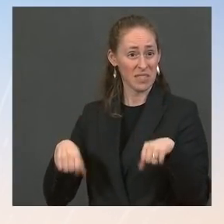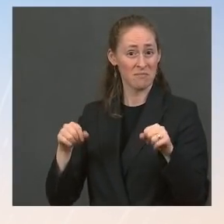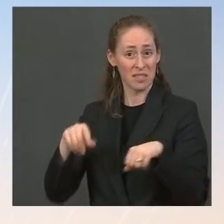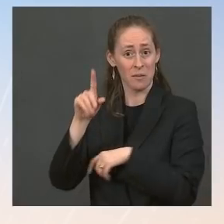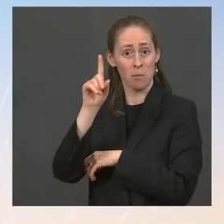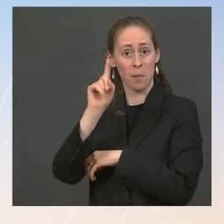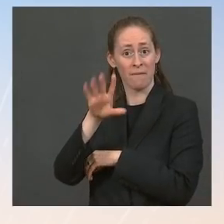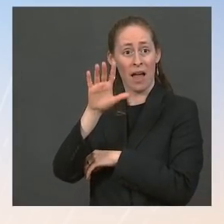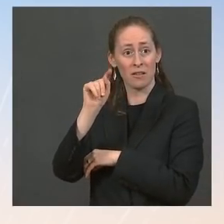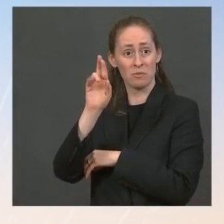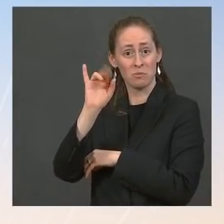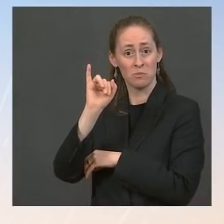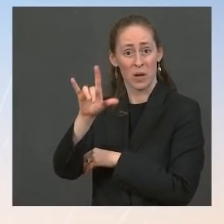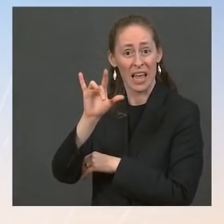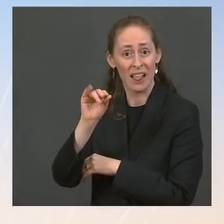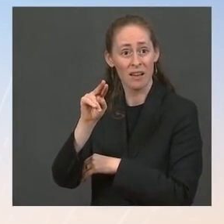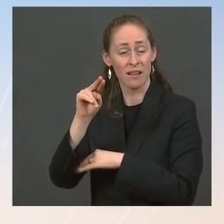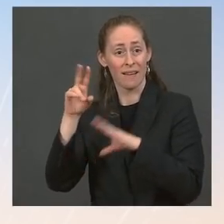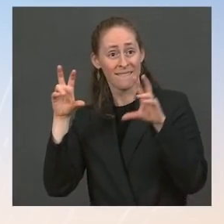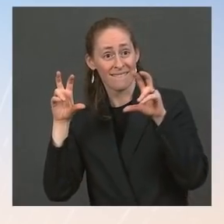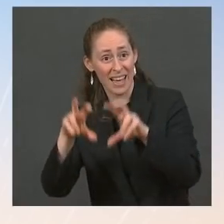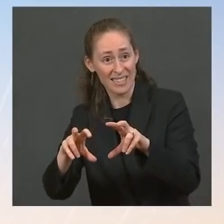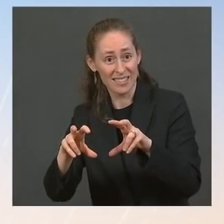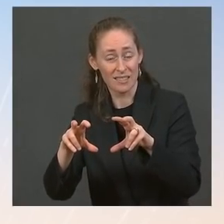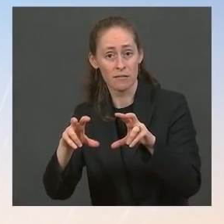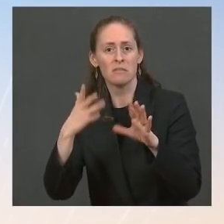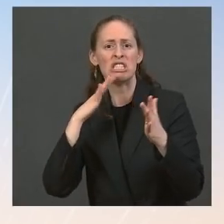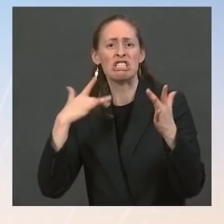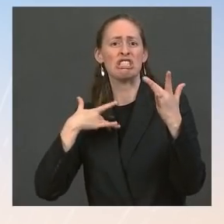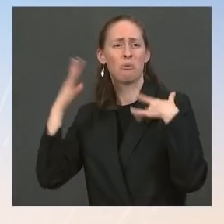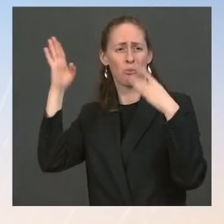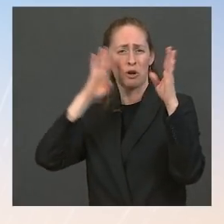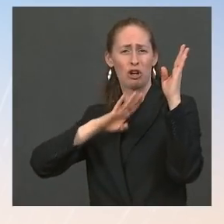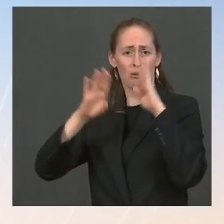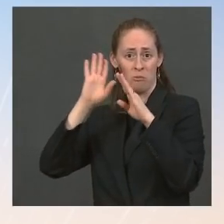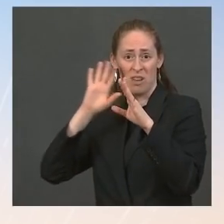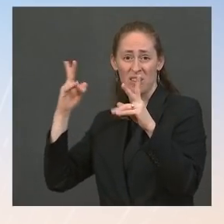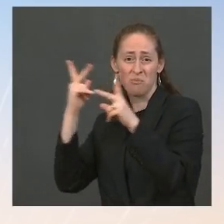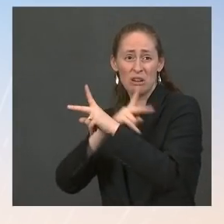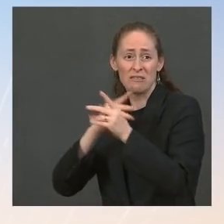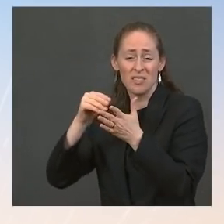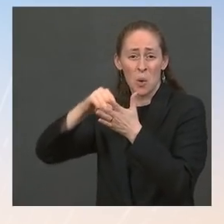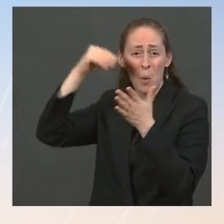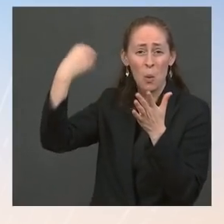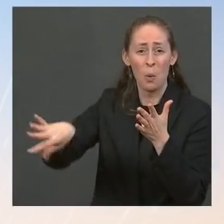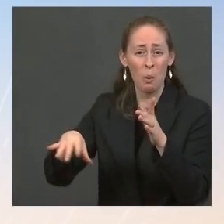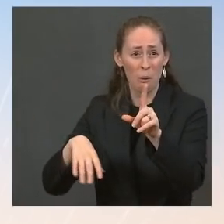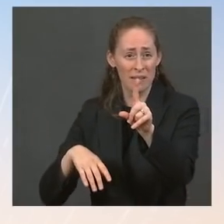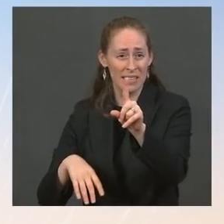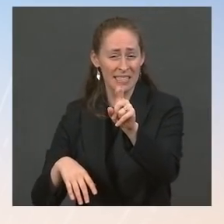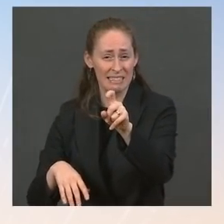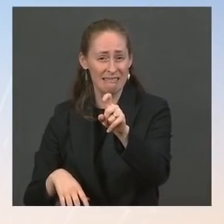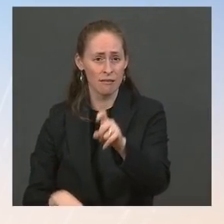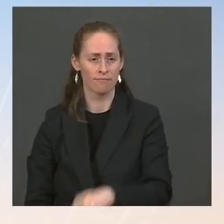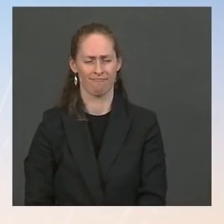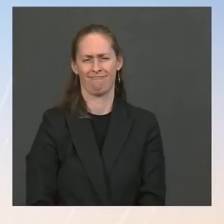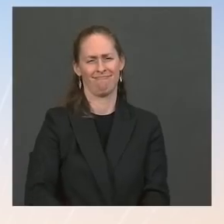Ms. Psaki: Because no economist out there is projecting that this will have a negative impact on inflation. And actually, what it will help do